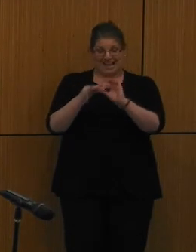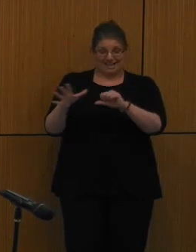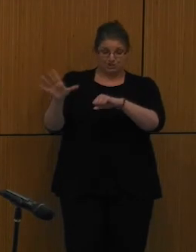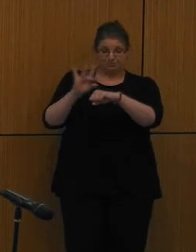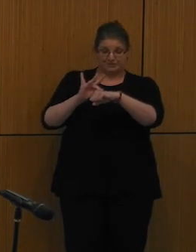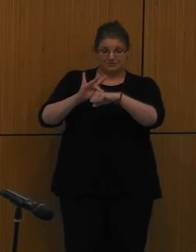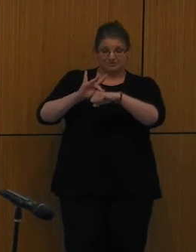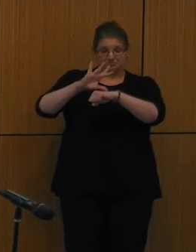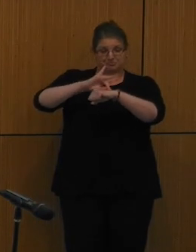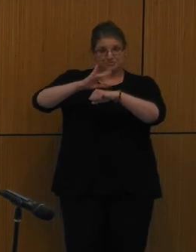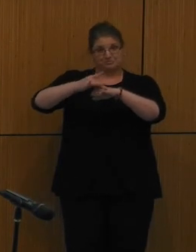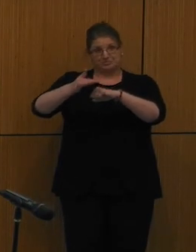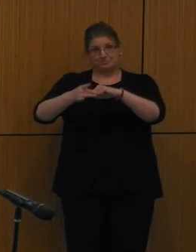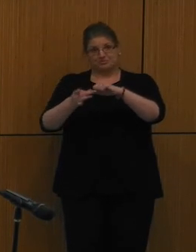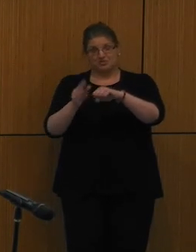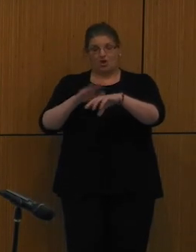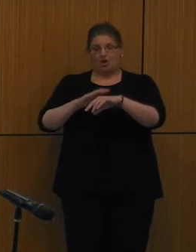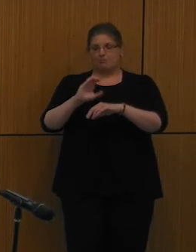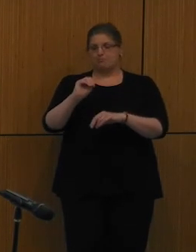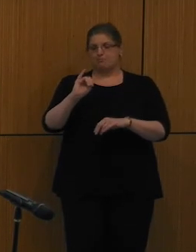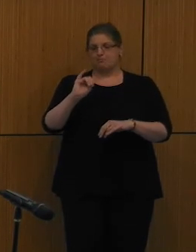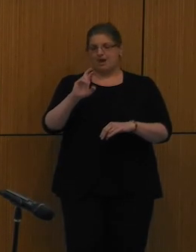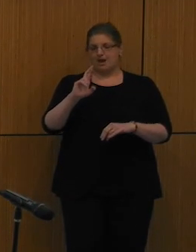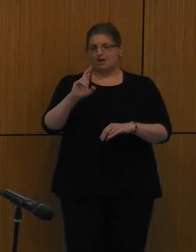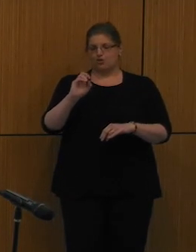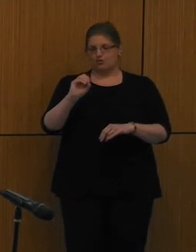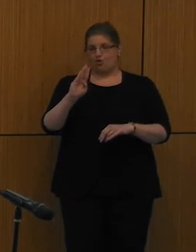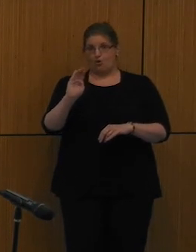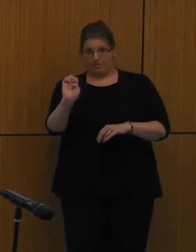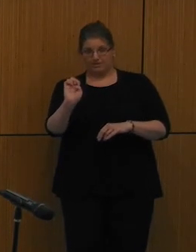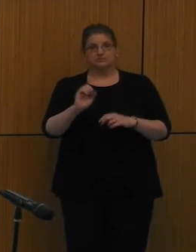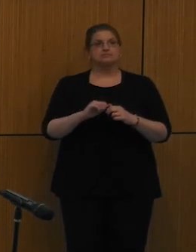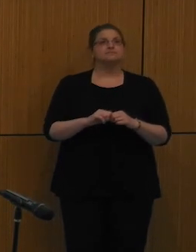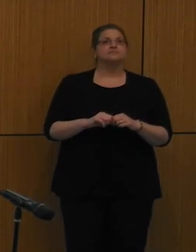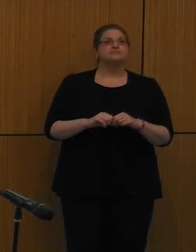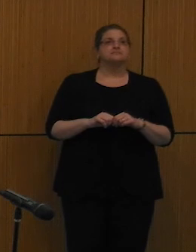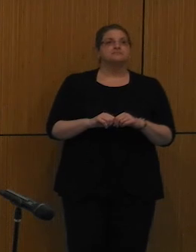And just to go back to this idea of what they can do to save the world, because,